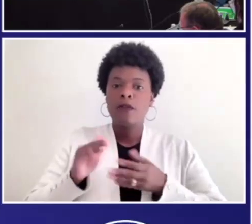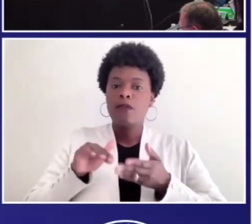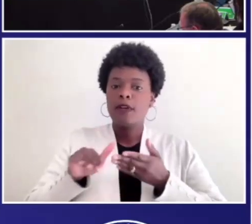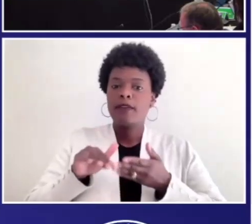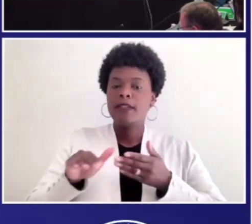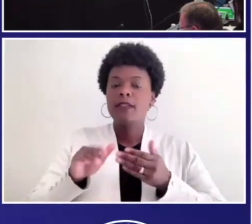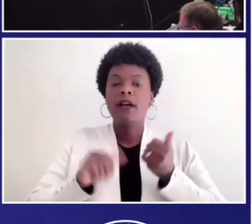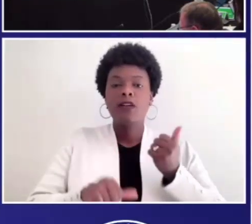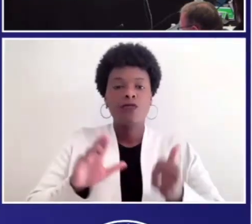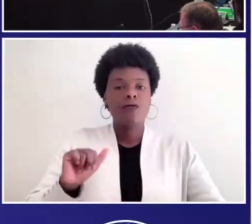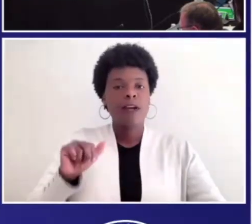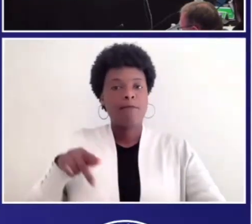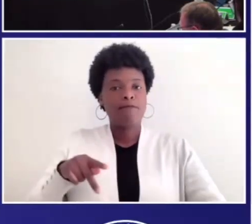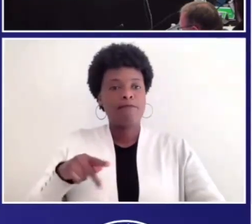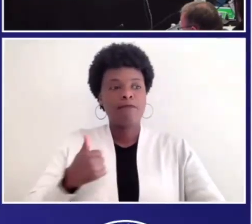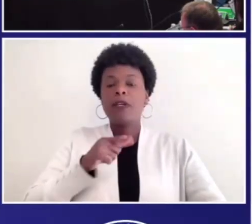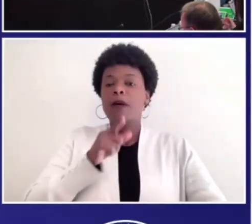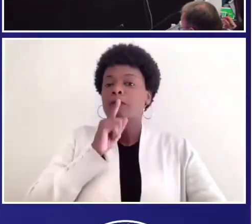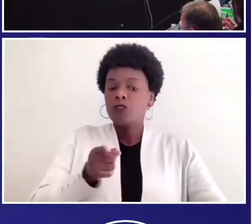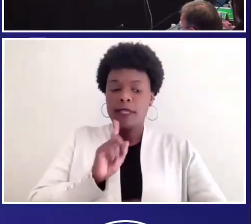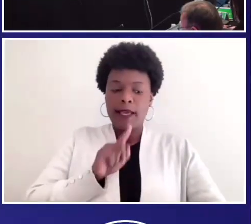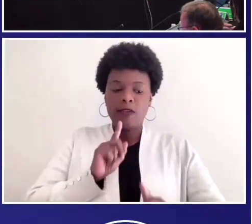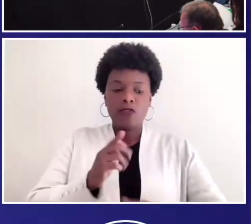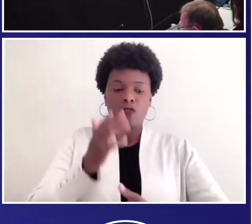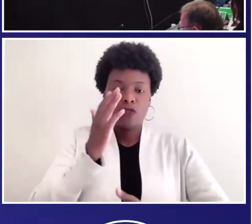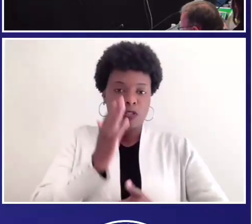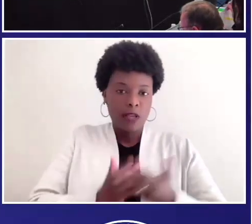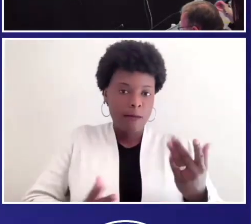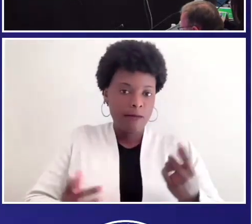So I'm sure that answers some of these questions, Ms.